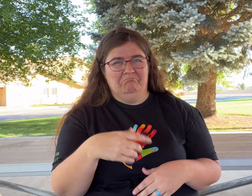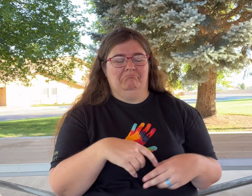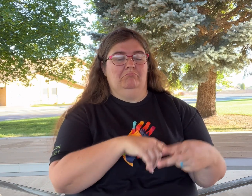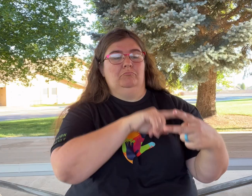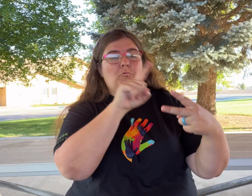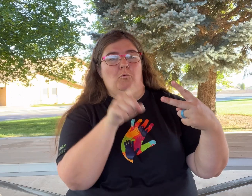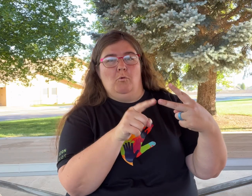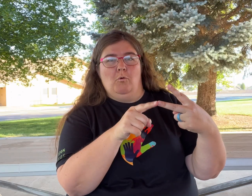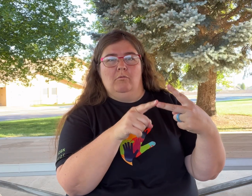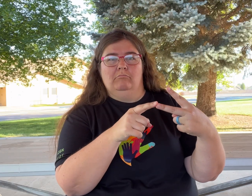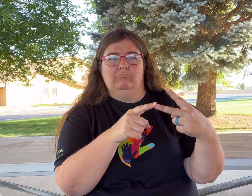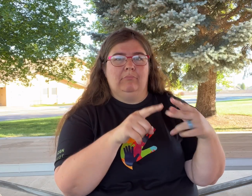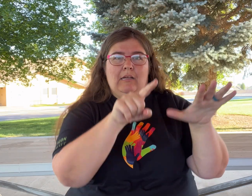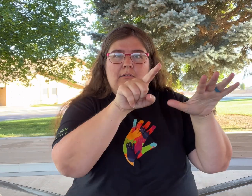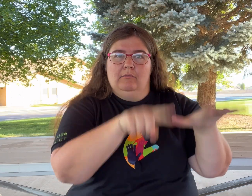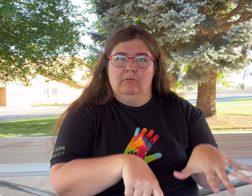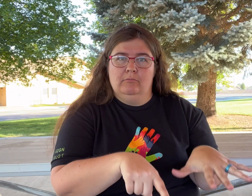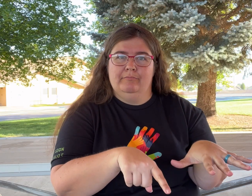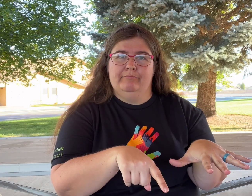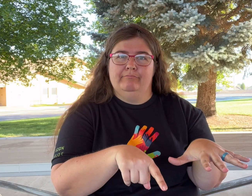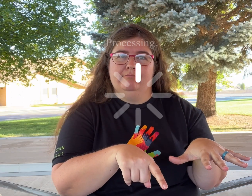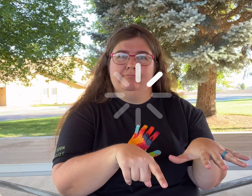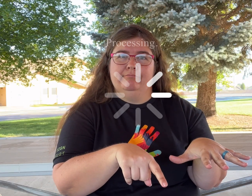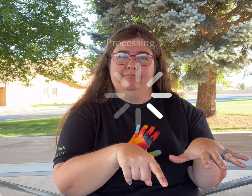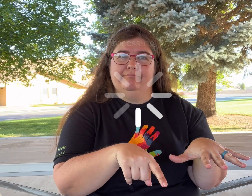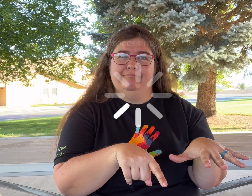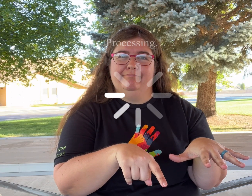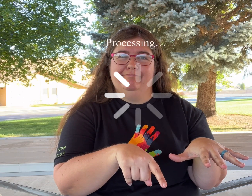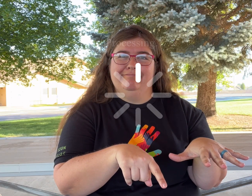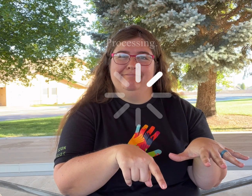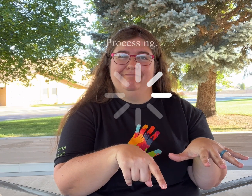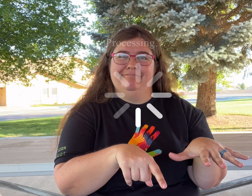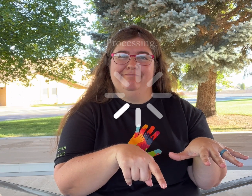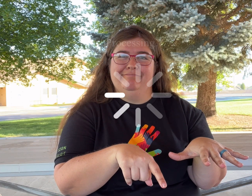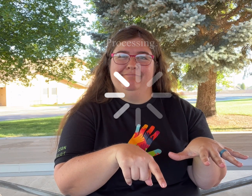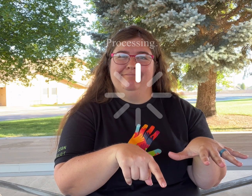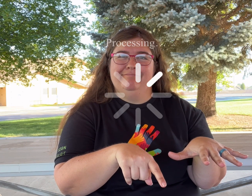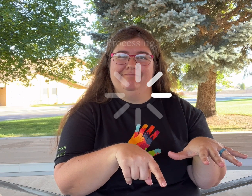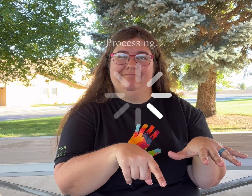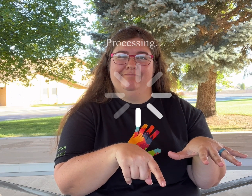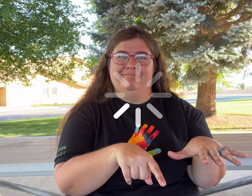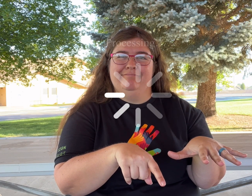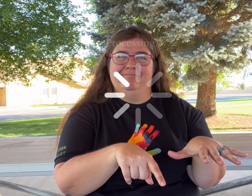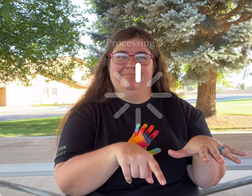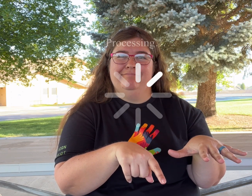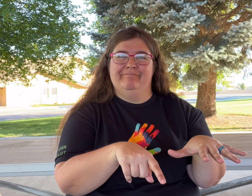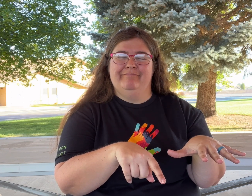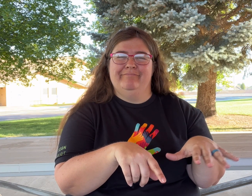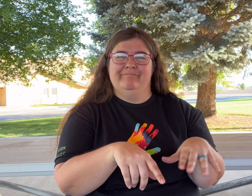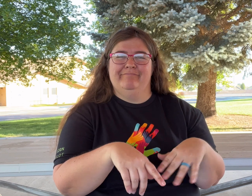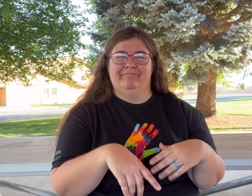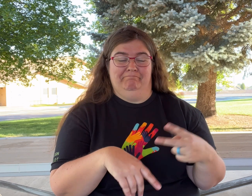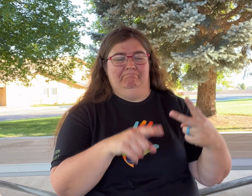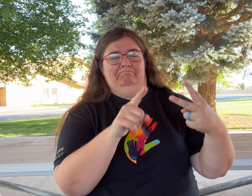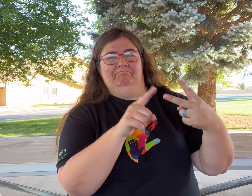The other way I see is number-based. [Humming inane tune] So the second